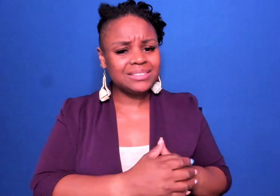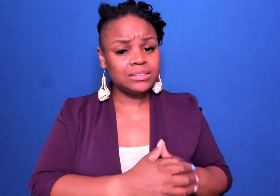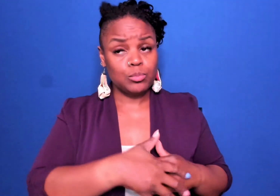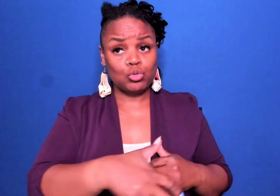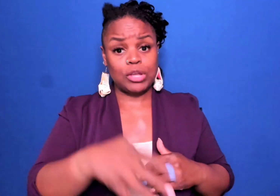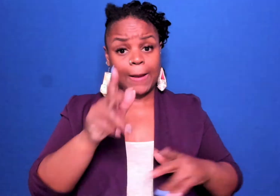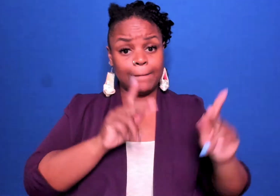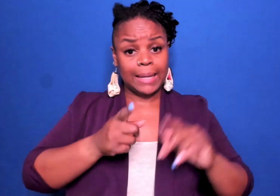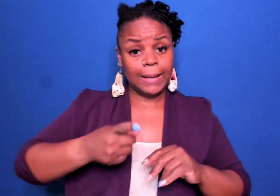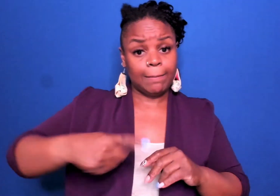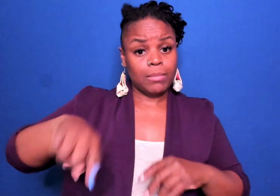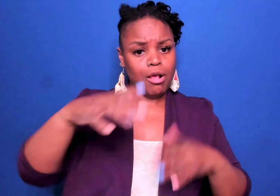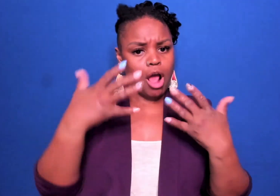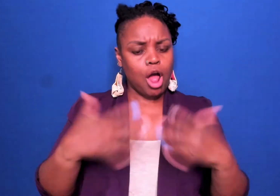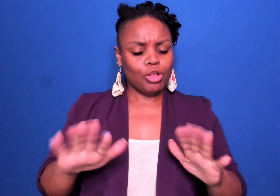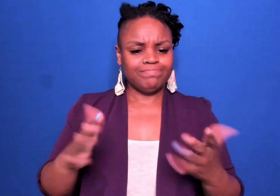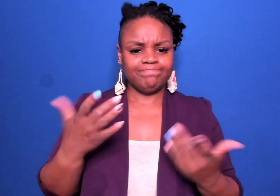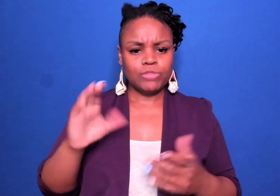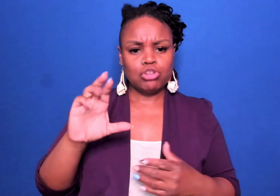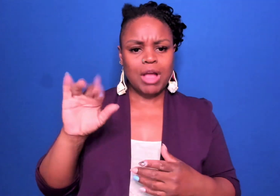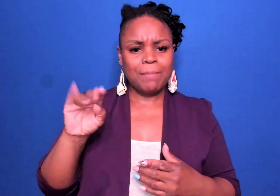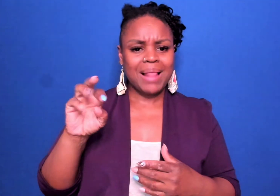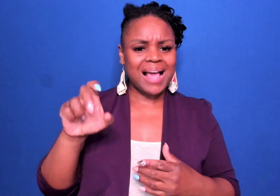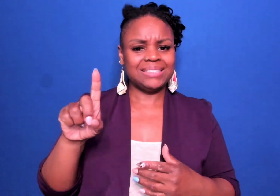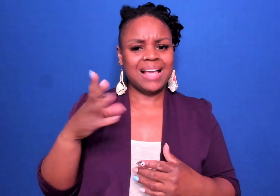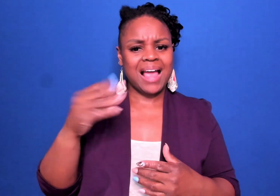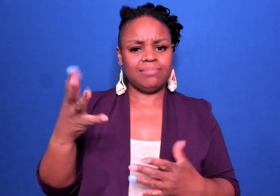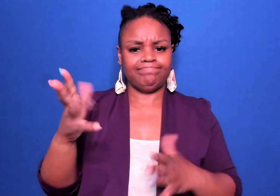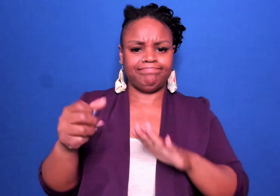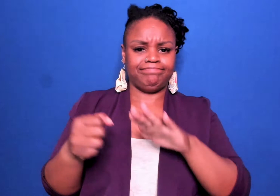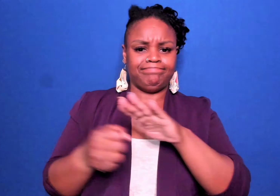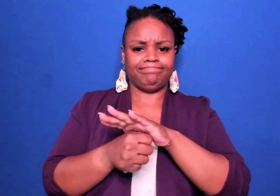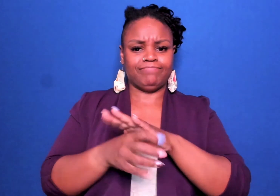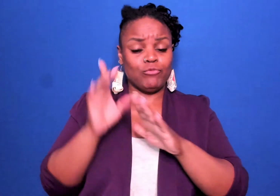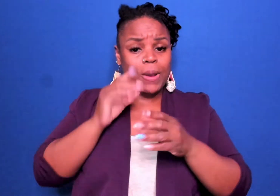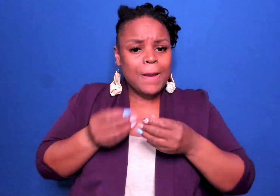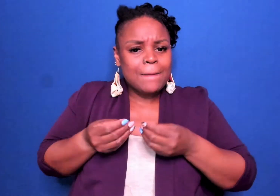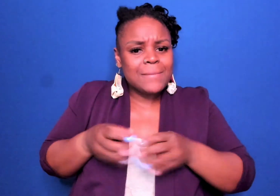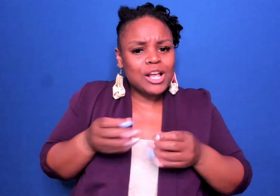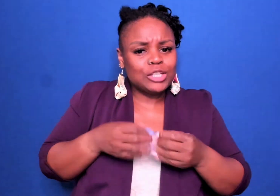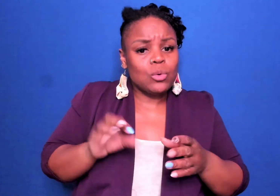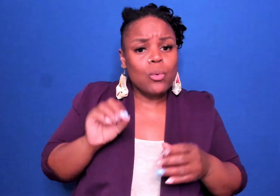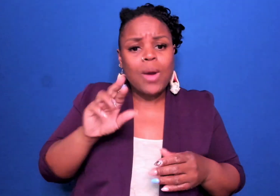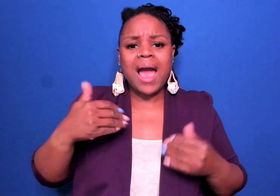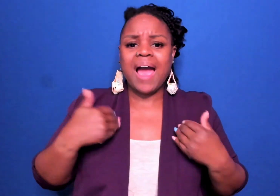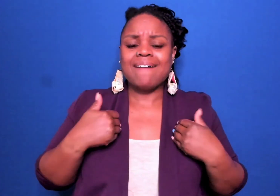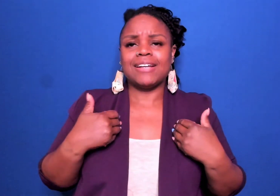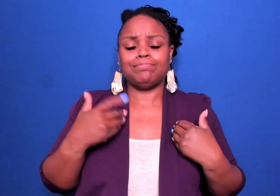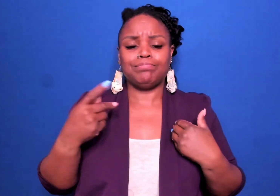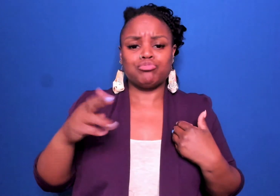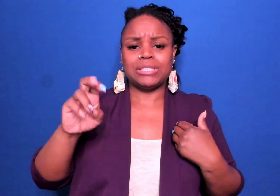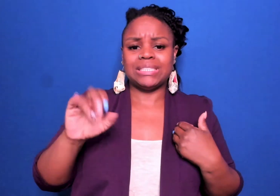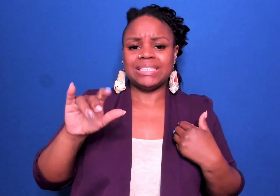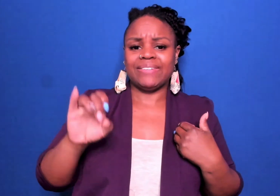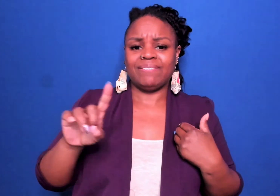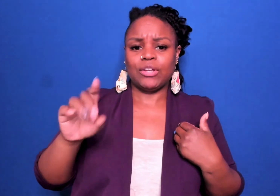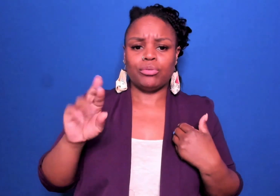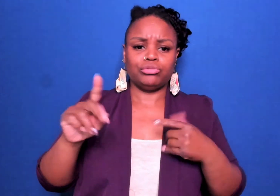Pregnant people have already been criminalized and imprisoned for miscarriage or having been perceived